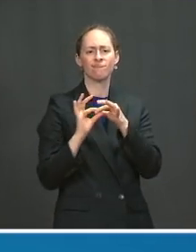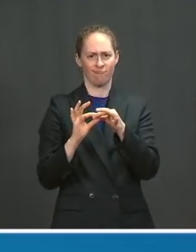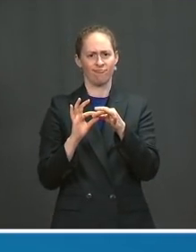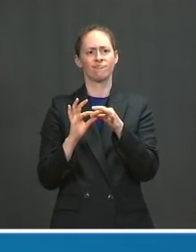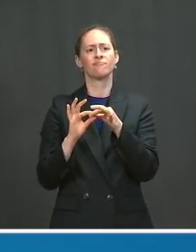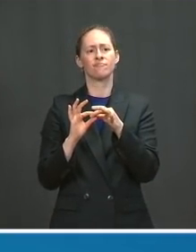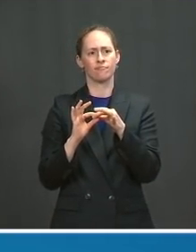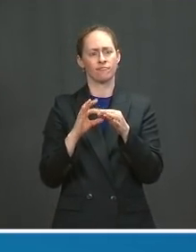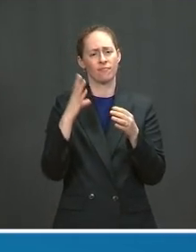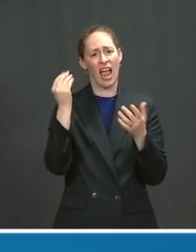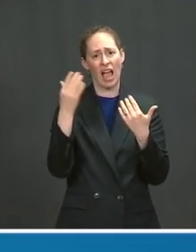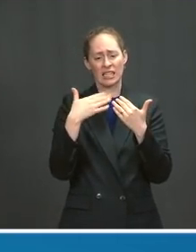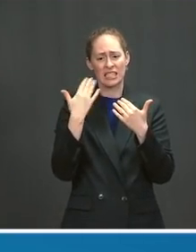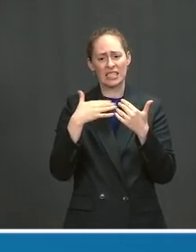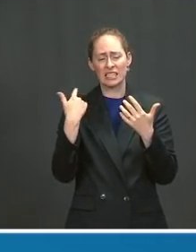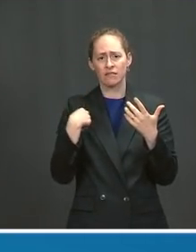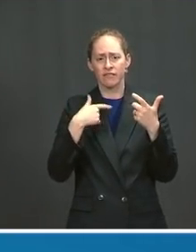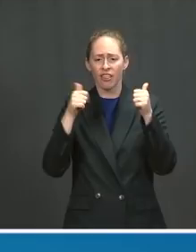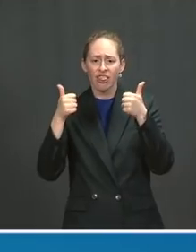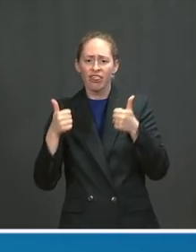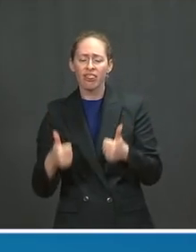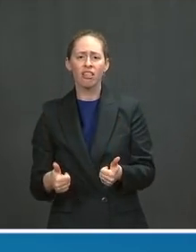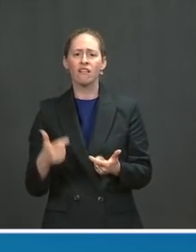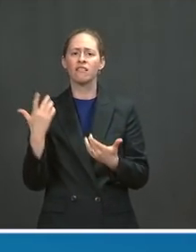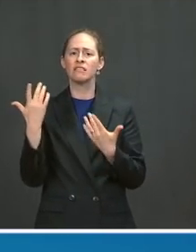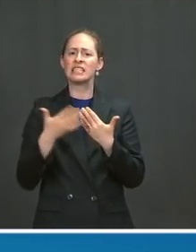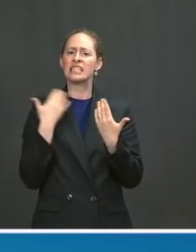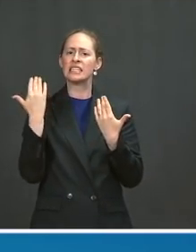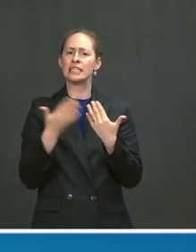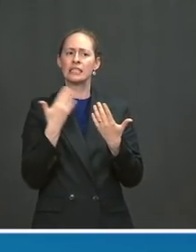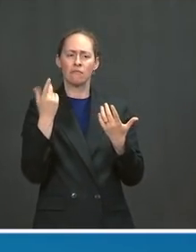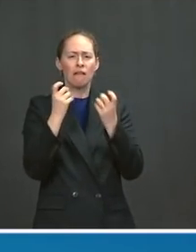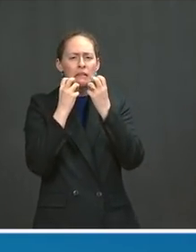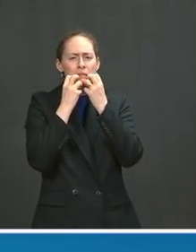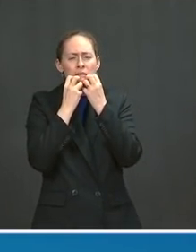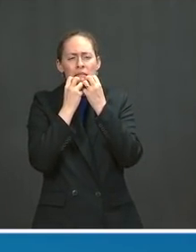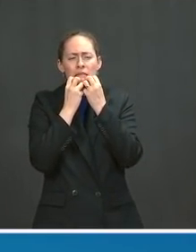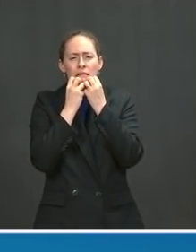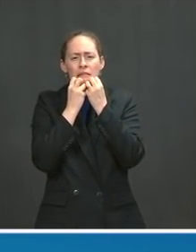Just think, a deadly pandemic can spread throughout the globe